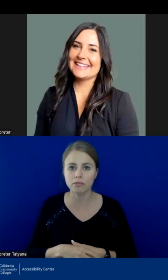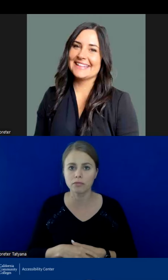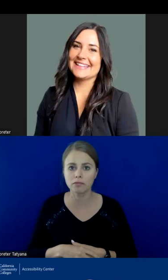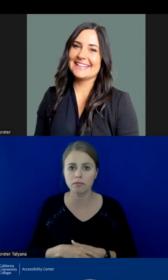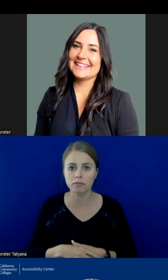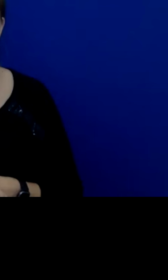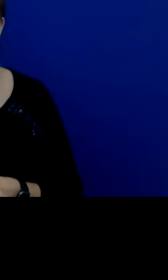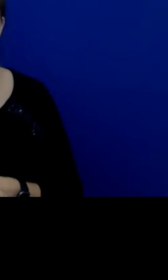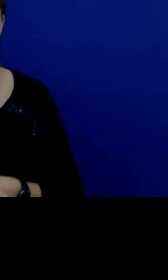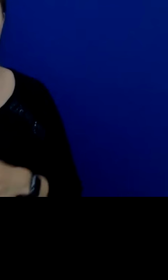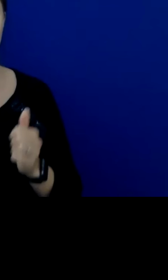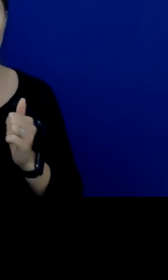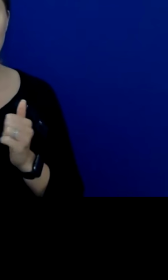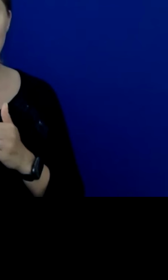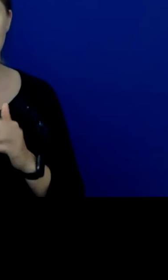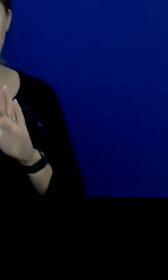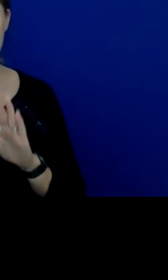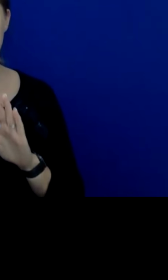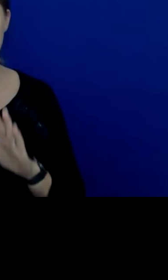Now with that said let me proceed with the presentation.